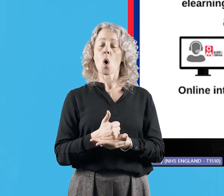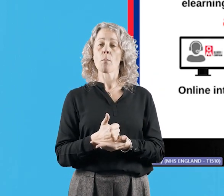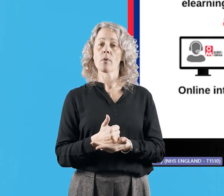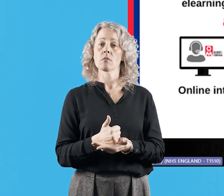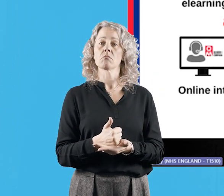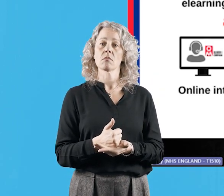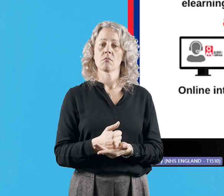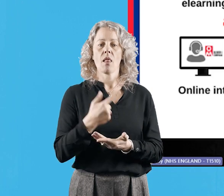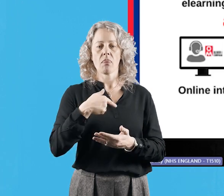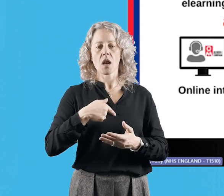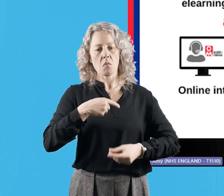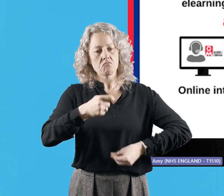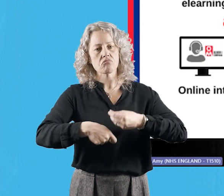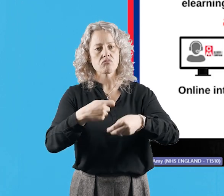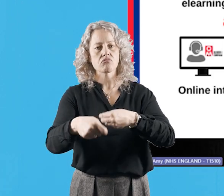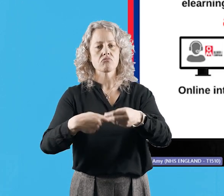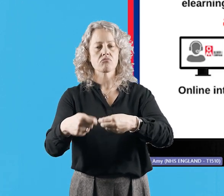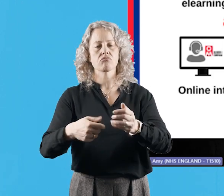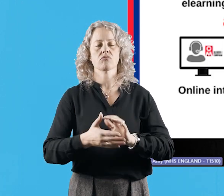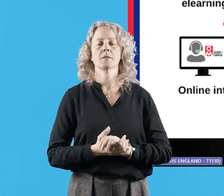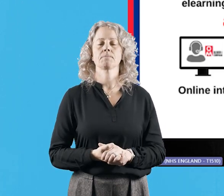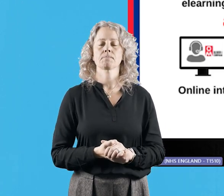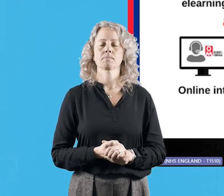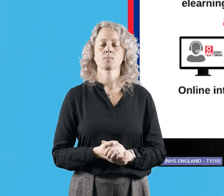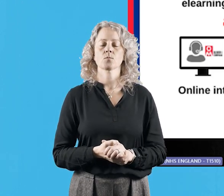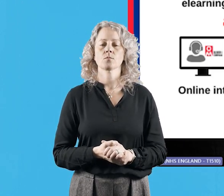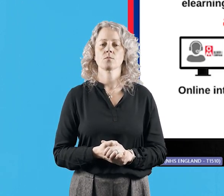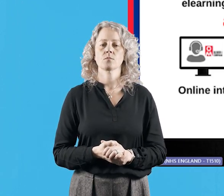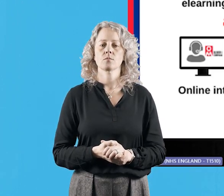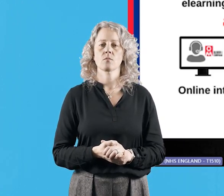business as usual, that's what we would recommend. And of